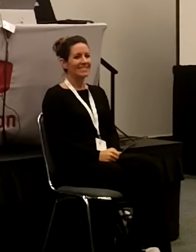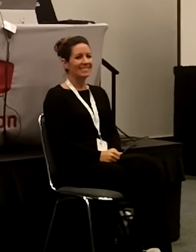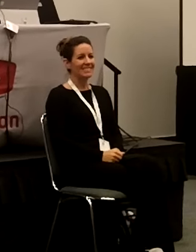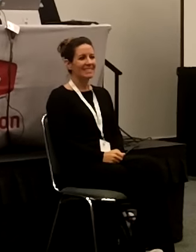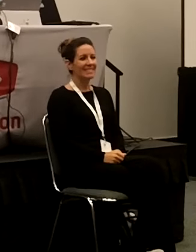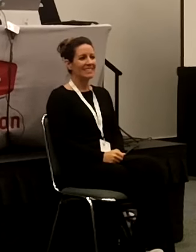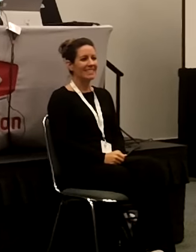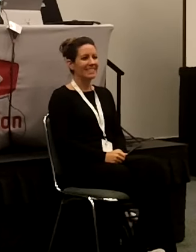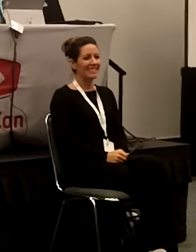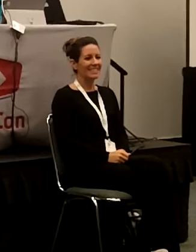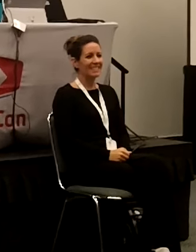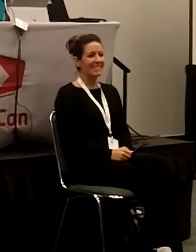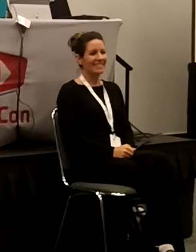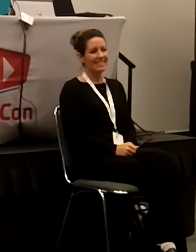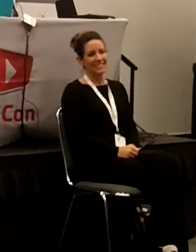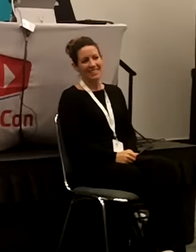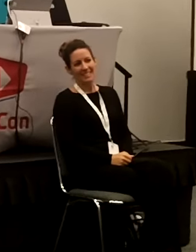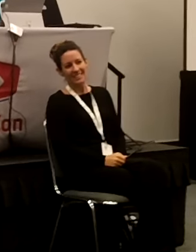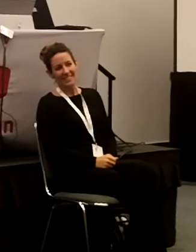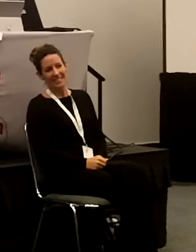But there seems to be...